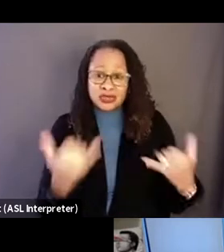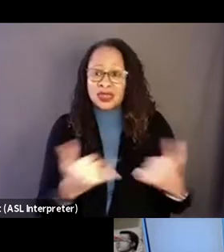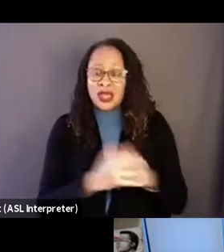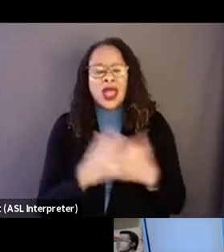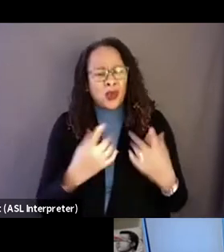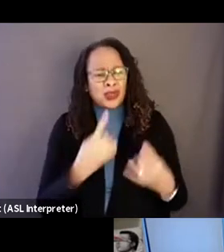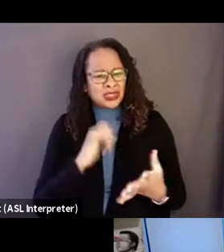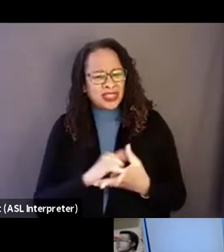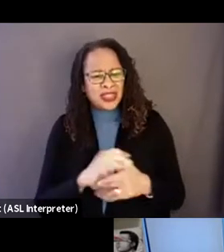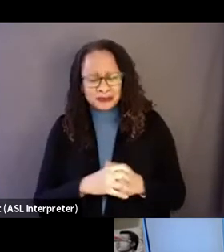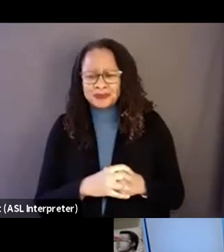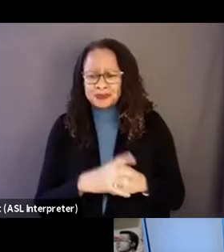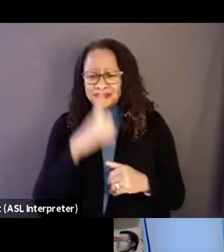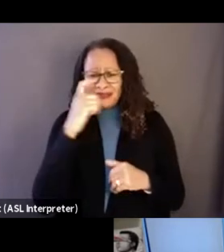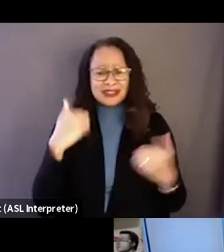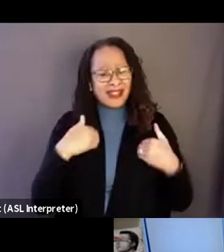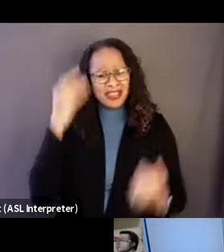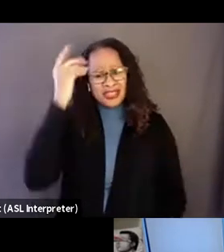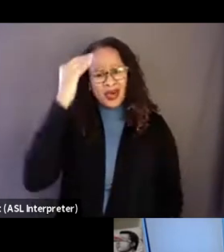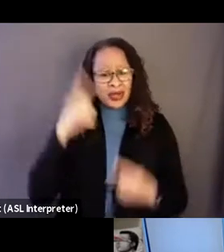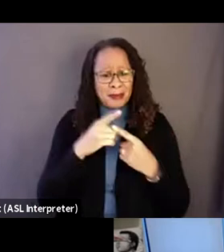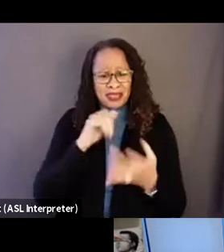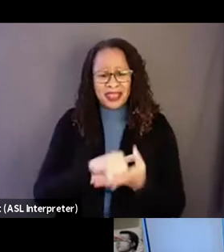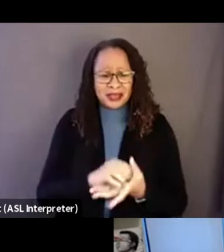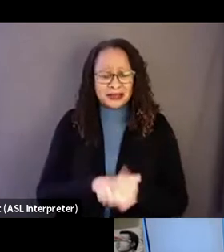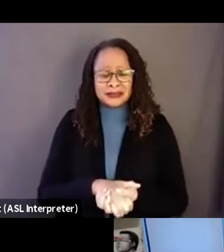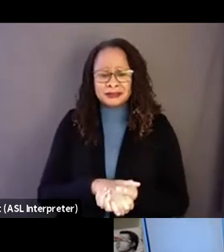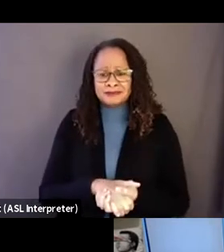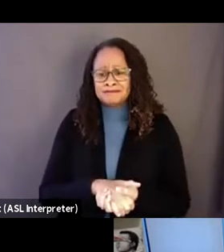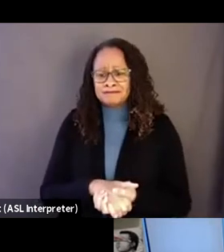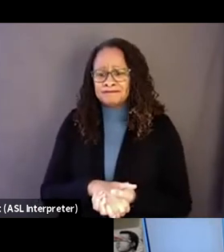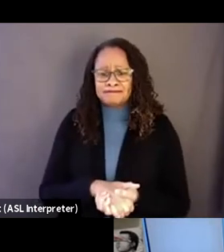because I have thought about the irony of the fact that none